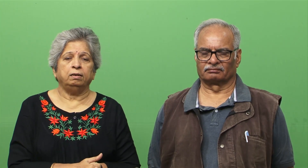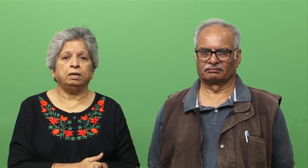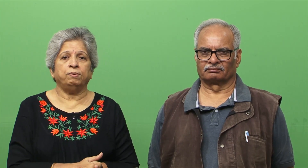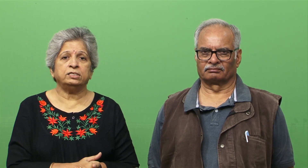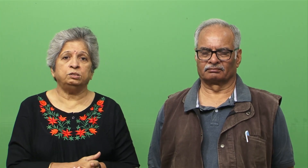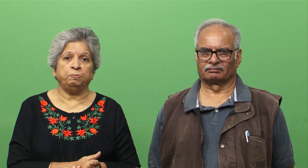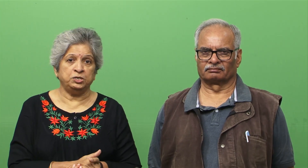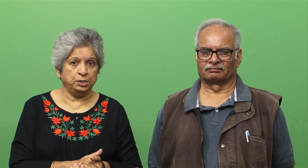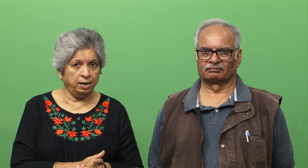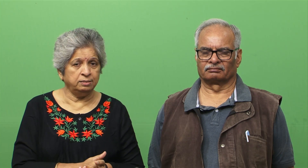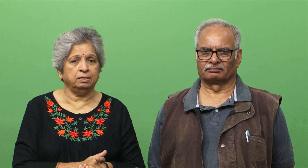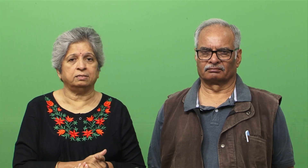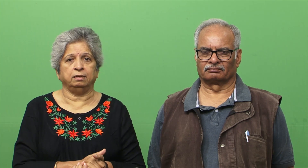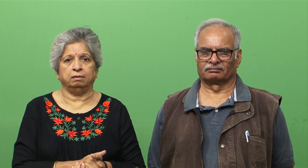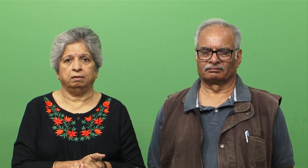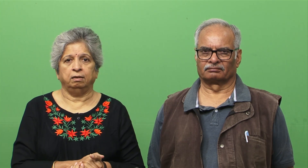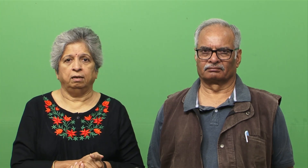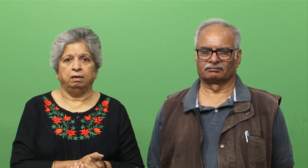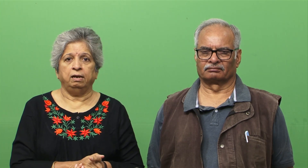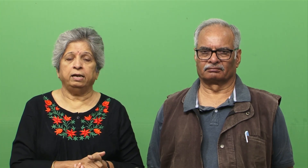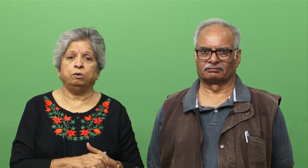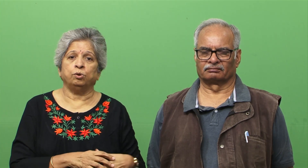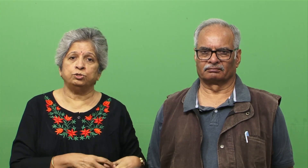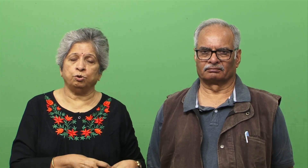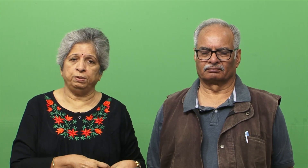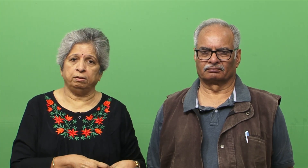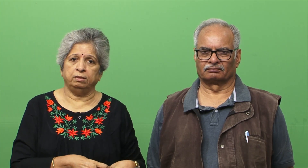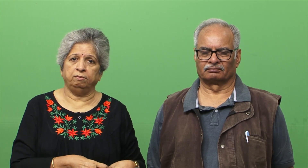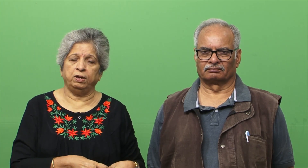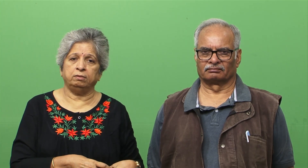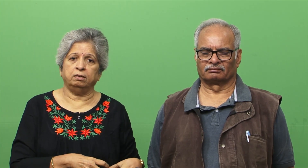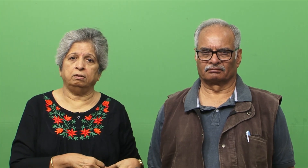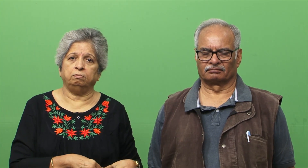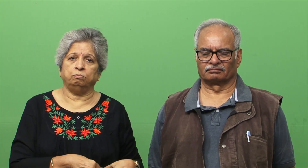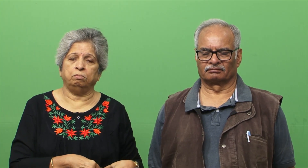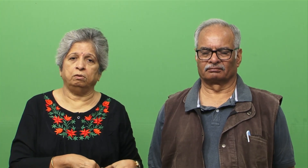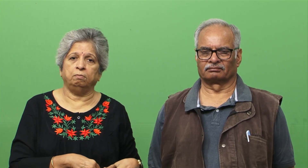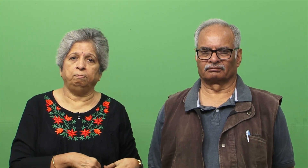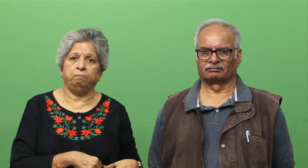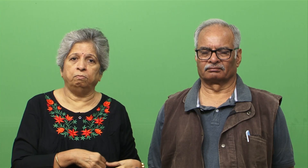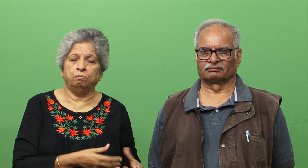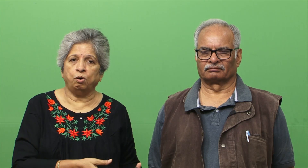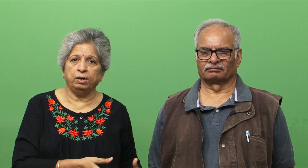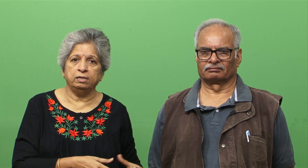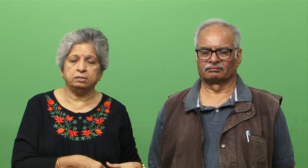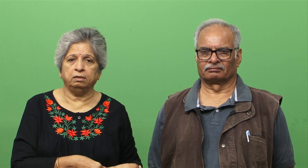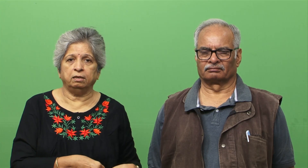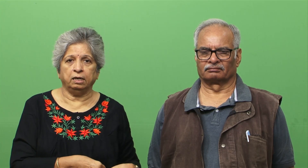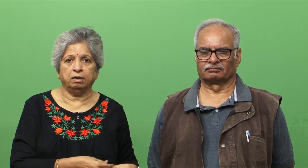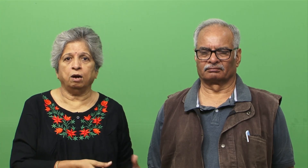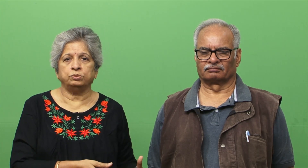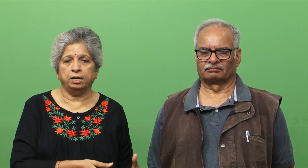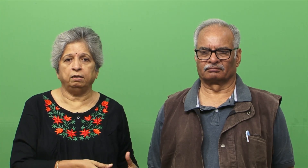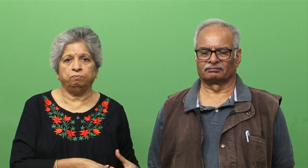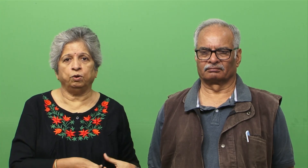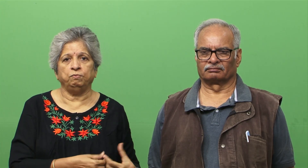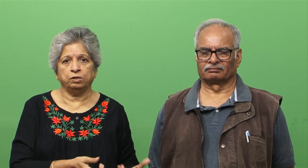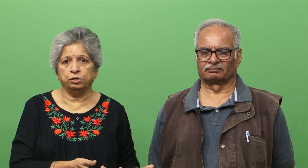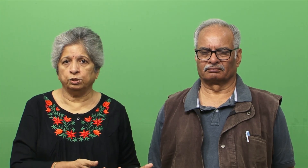requires specialized nursing like colostomy the where the bowel is taken outside for evacuation